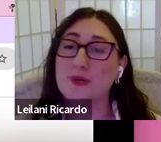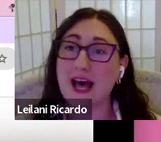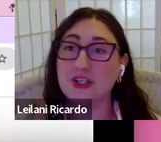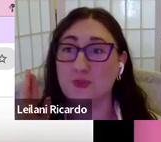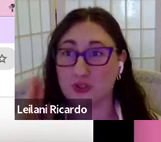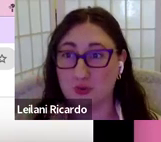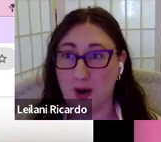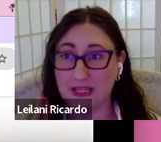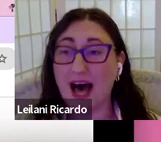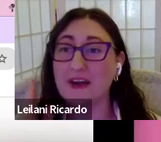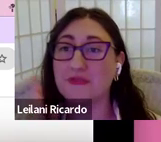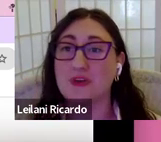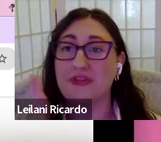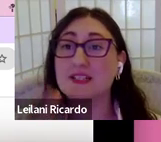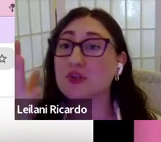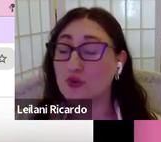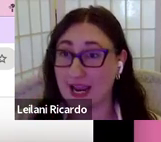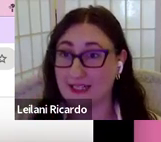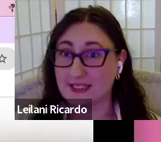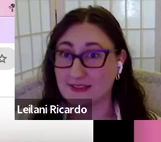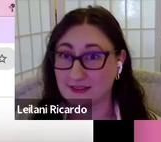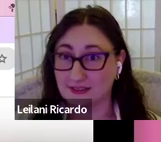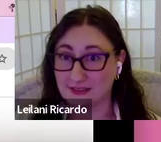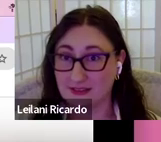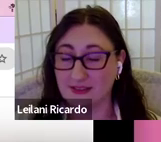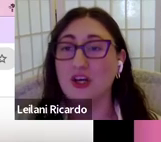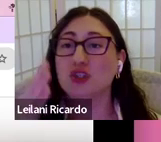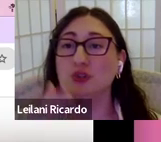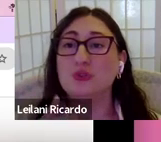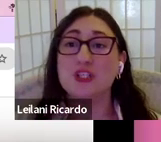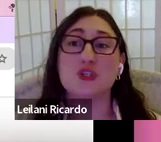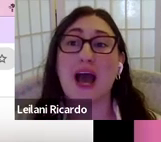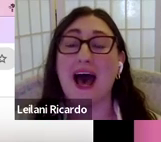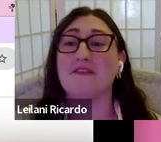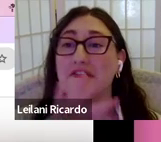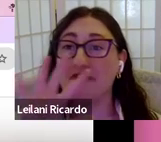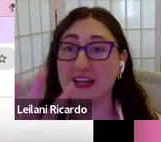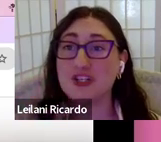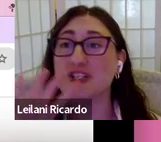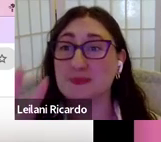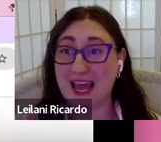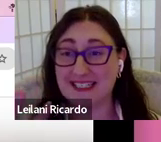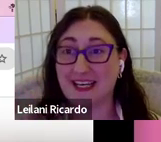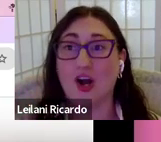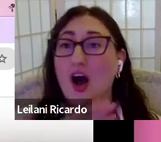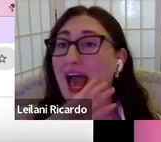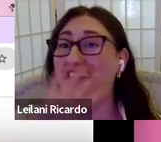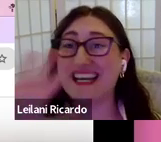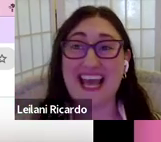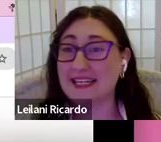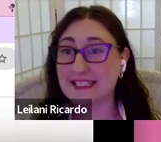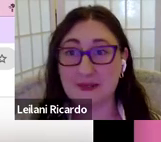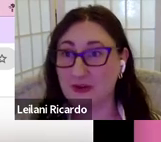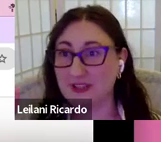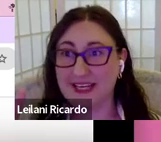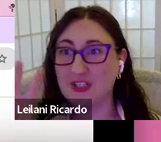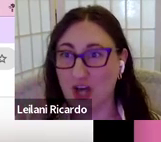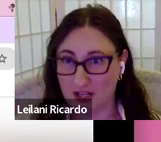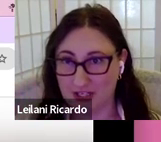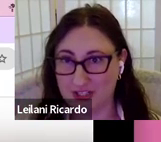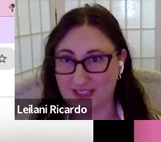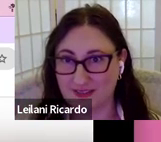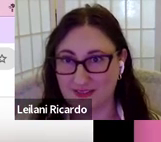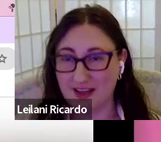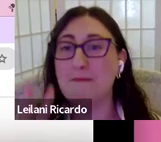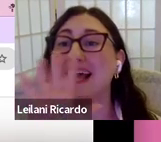to be eligible to apply for this grant, you need to have finished spending any NTP‑related dollars